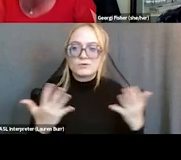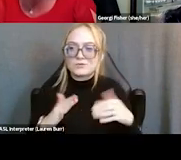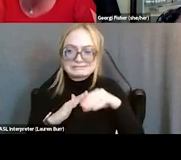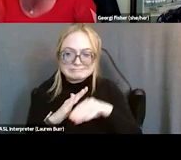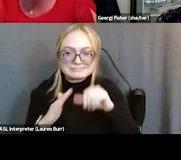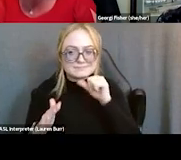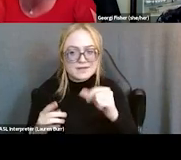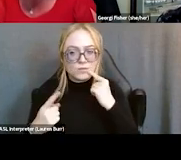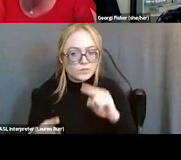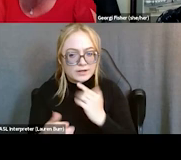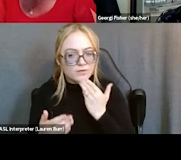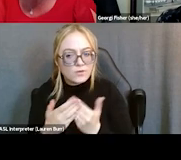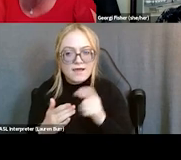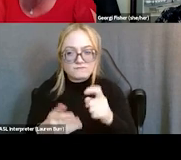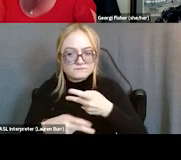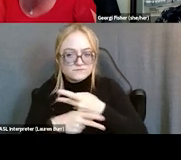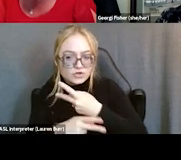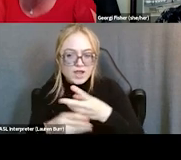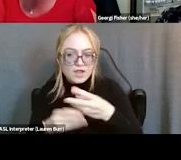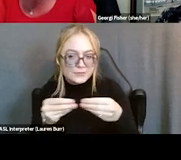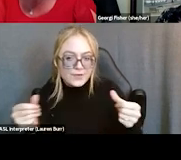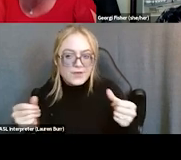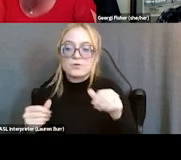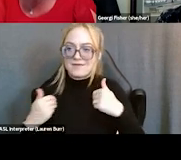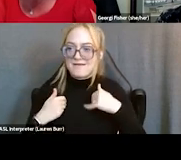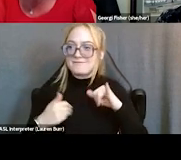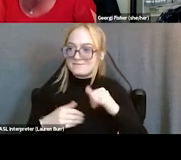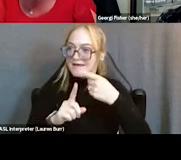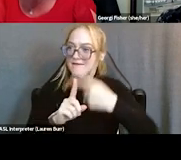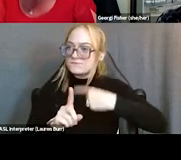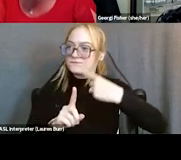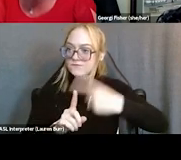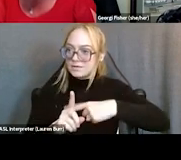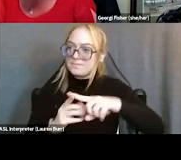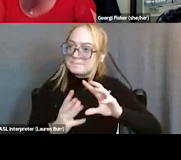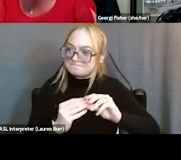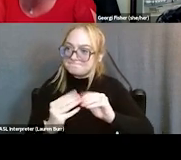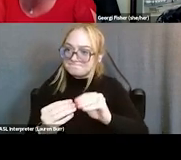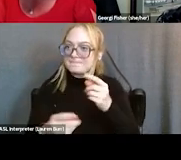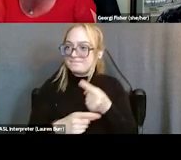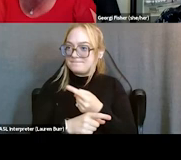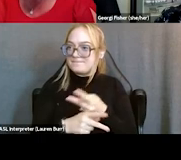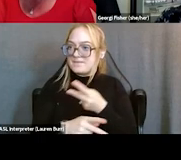And we have that like standing date to talk about collaborate, figure out what's working well in our community.